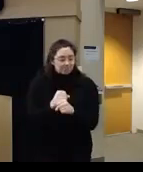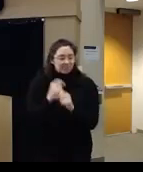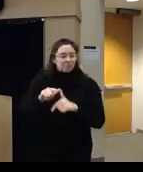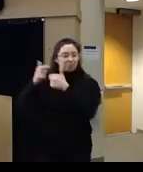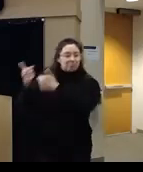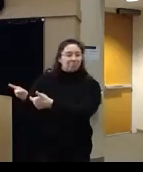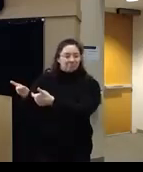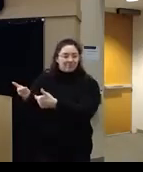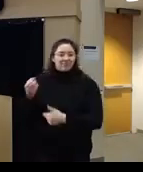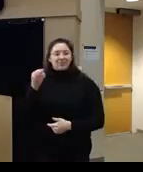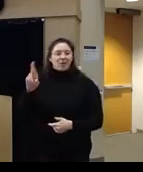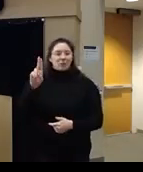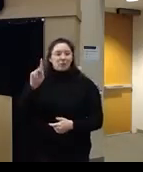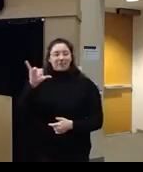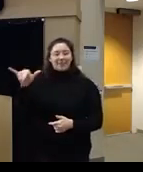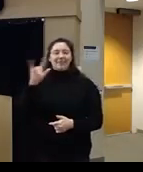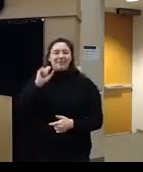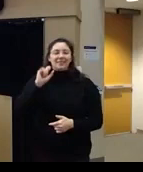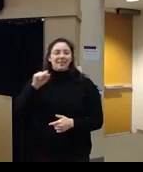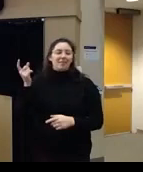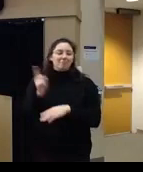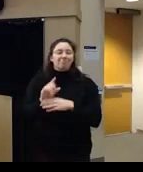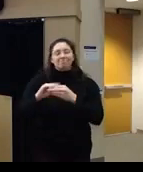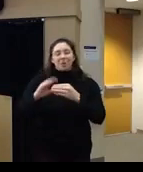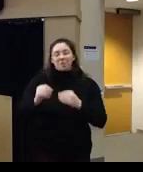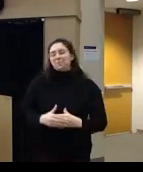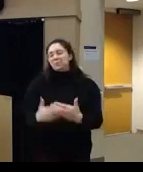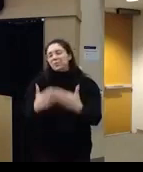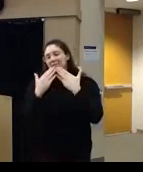that he can have as much time as possible to share with us so thank you let's give a warm